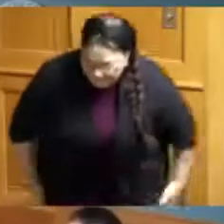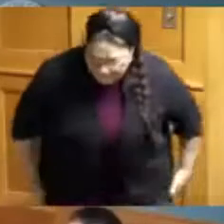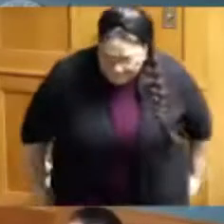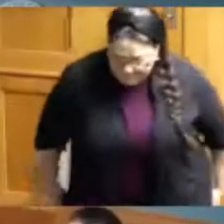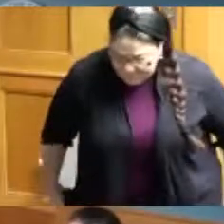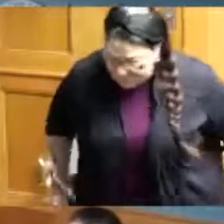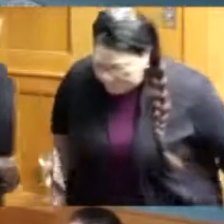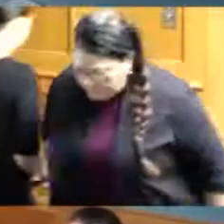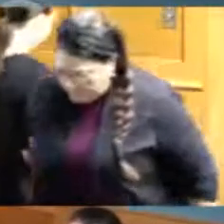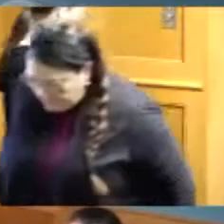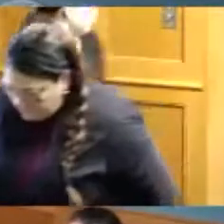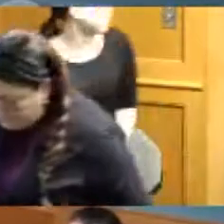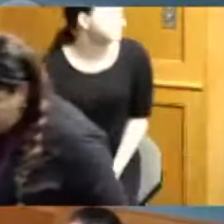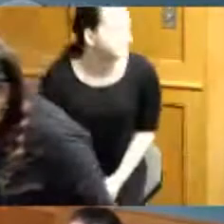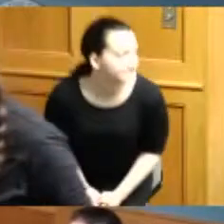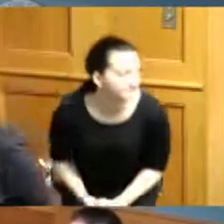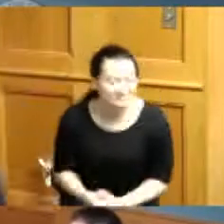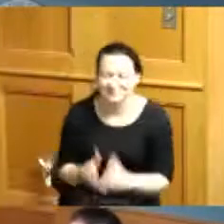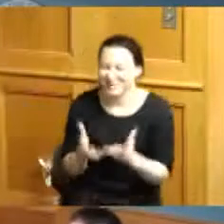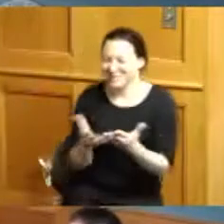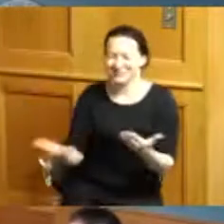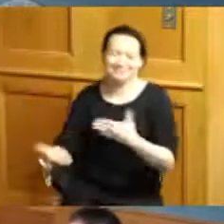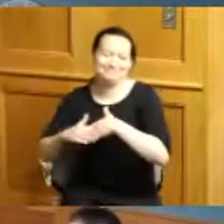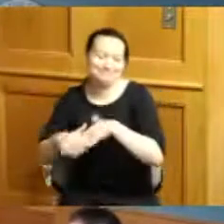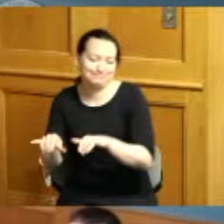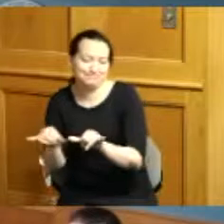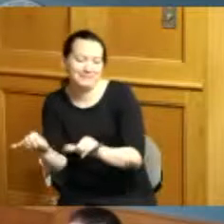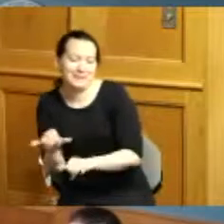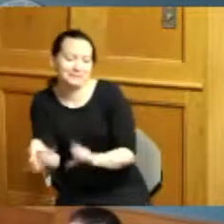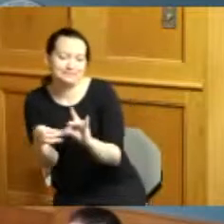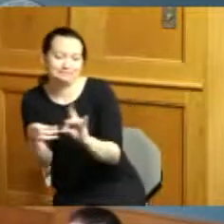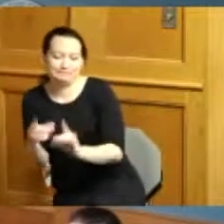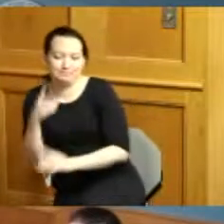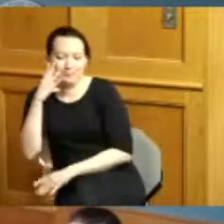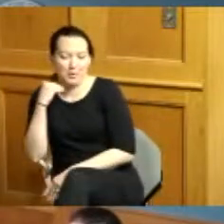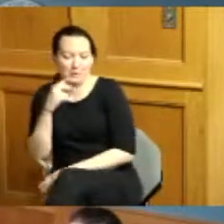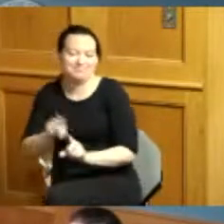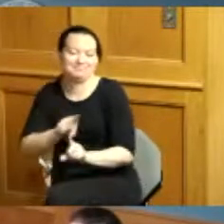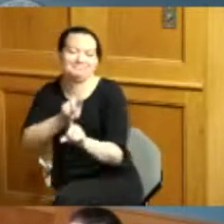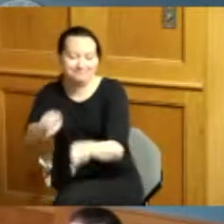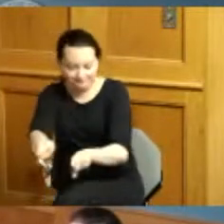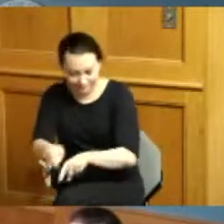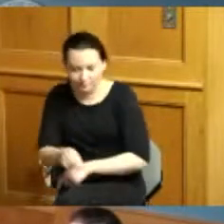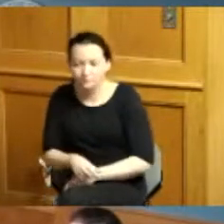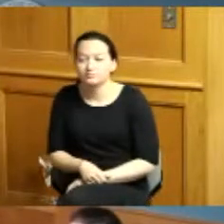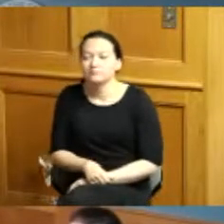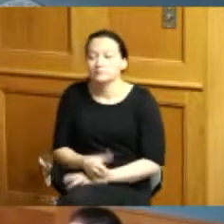yeah lots of overlap as usual I was the things that we have both attended I did want to talk a